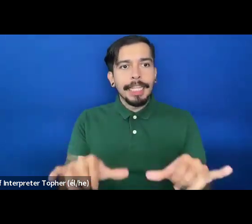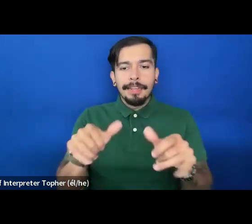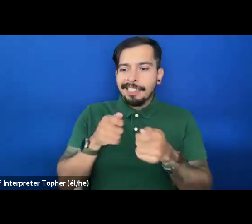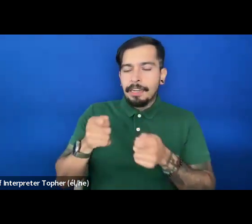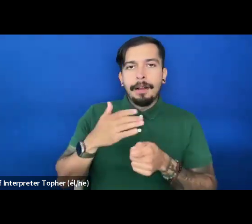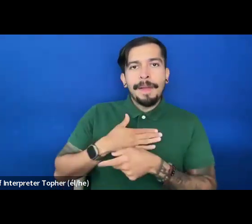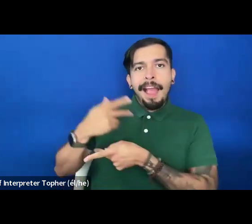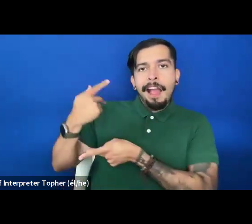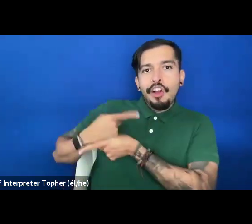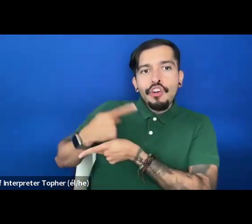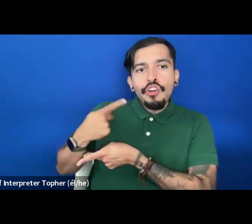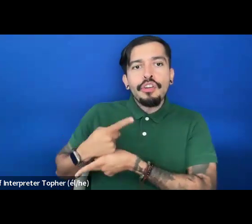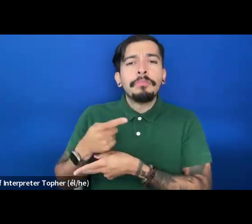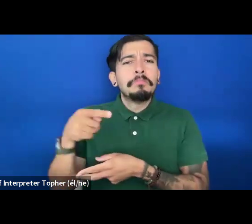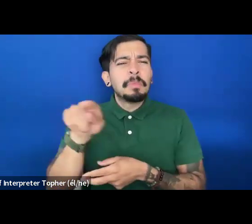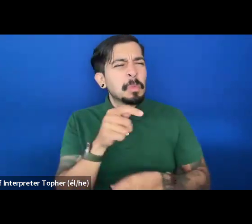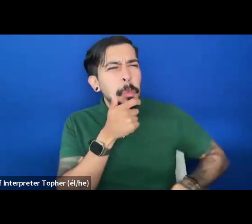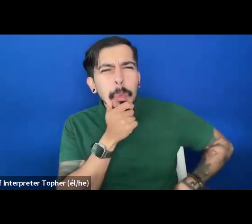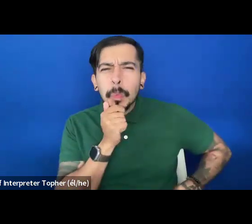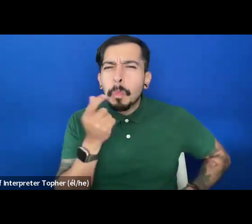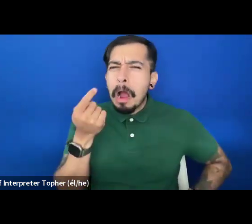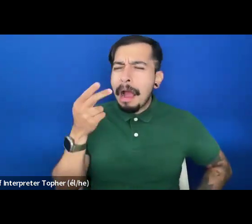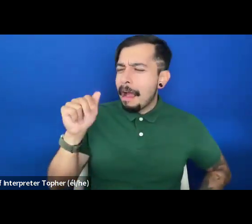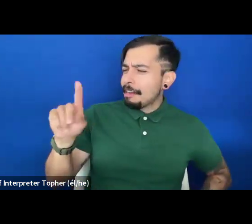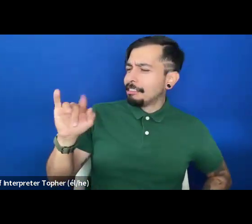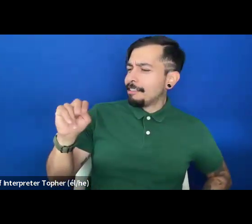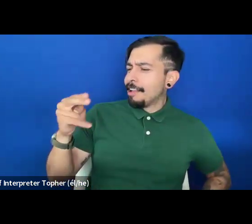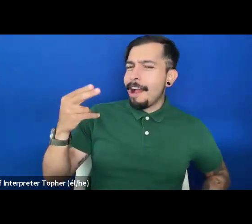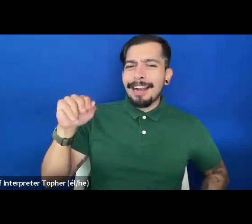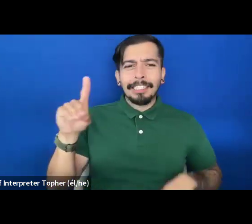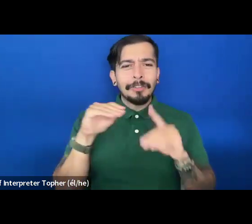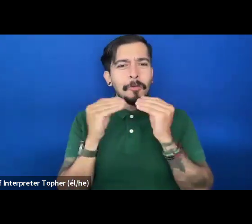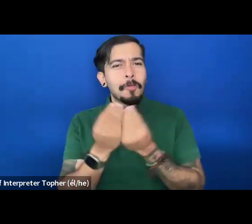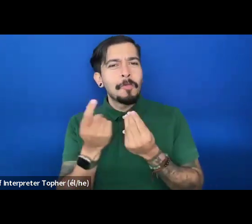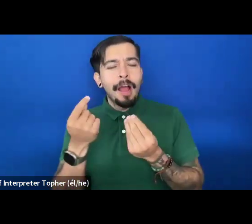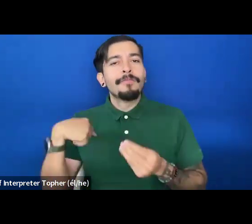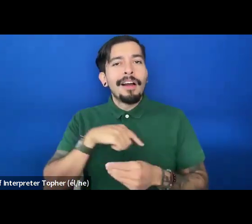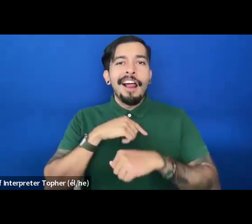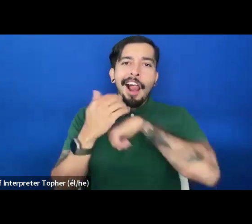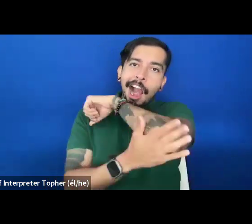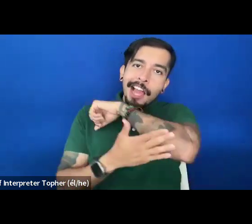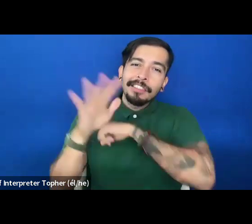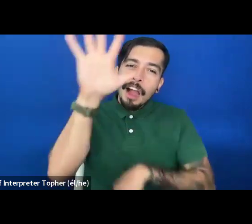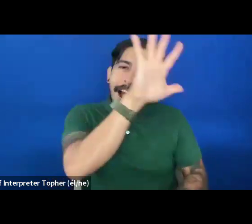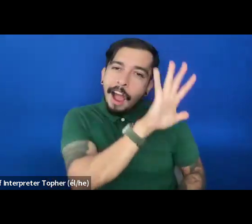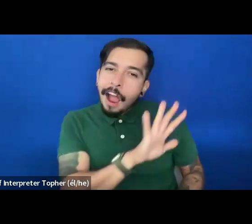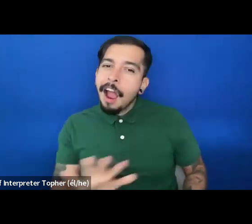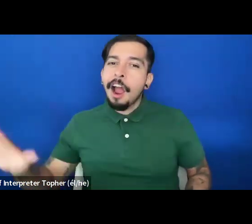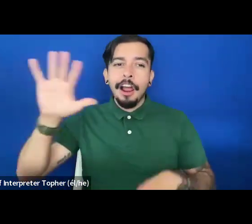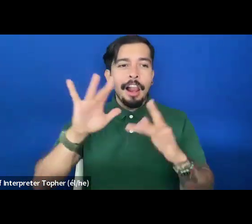we are a national network of domestic employers, people who hire nannies, house cleaners, and home care attendants.